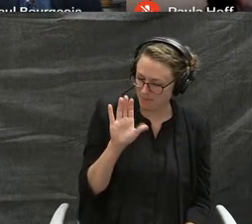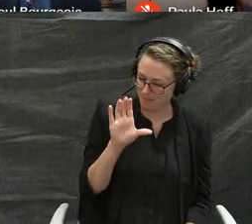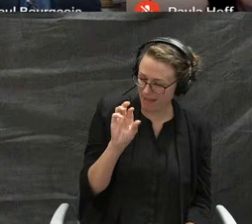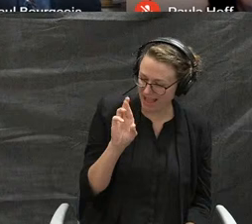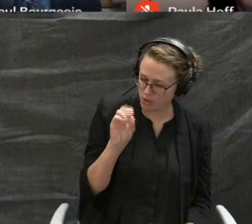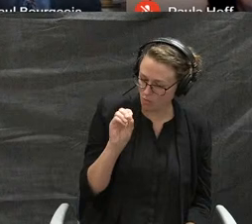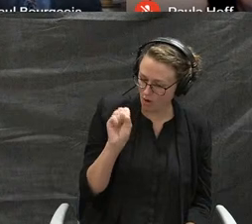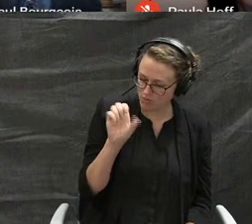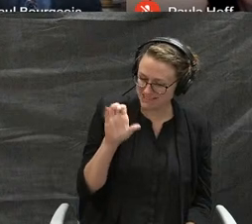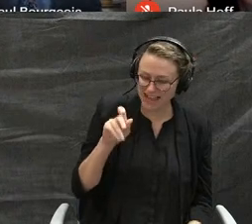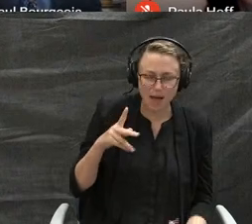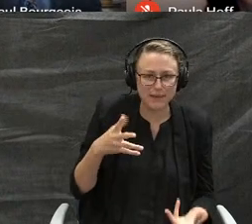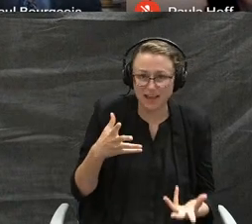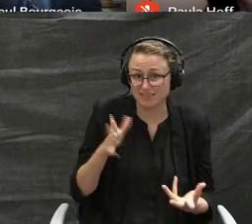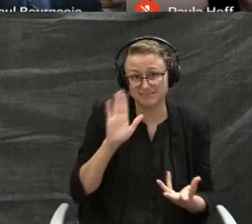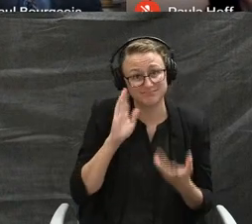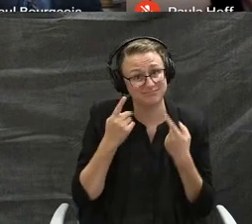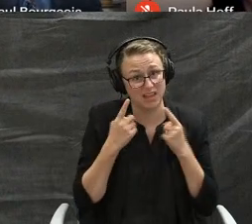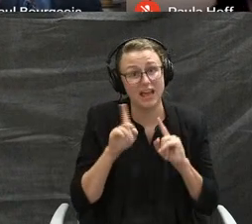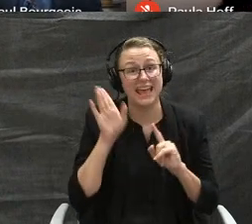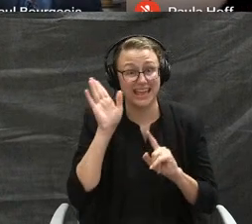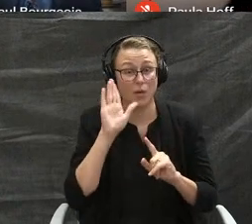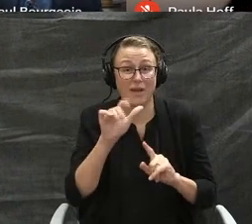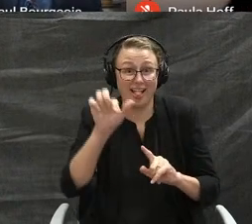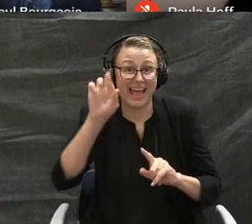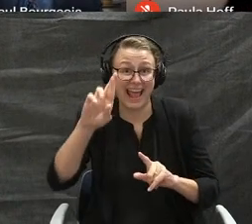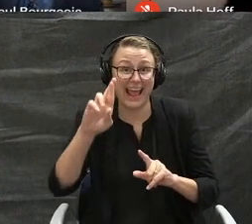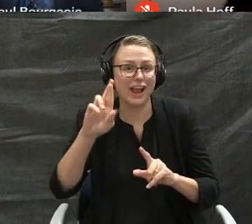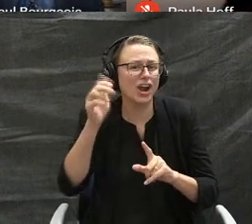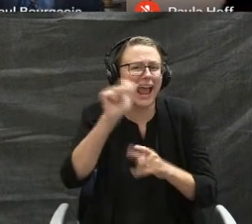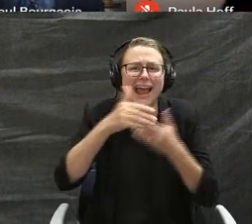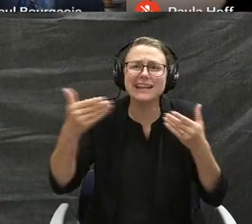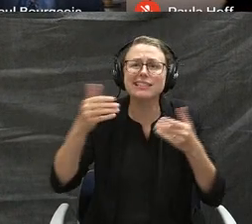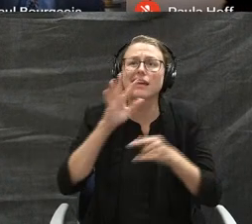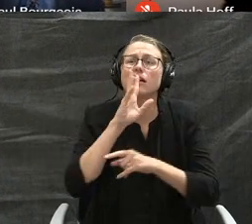A steady airflow, but it'll draw anything that's been emitted.